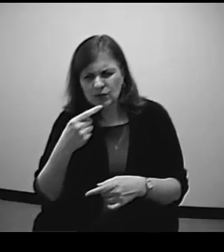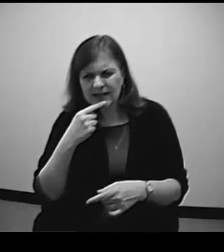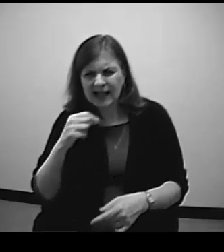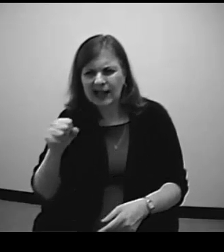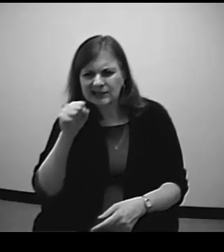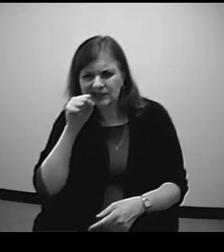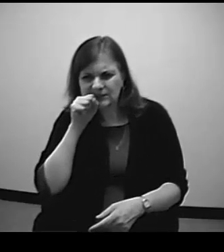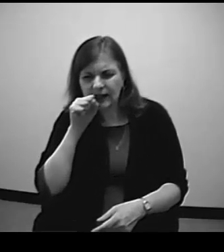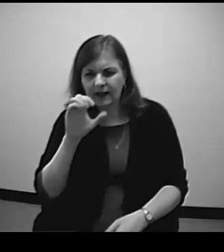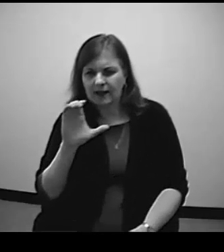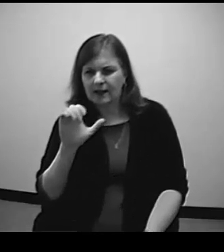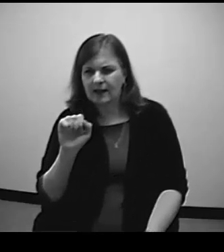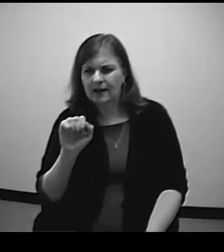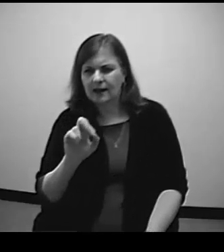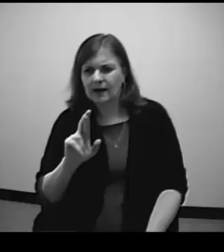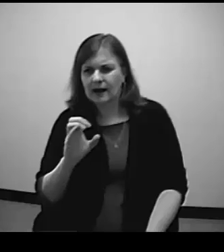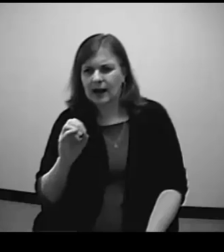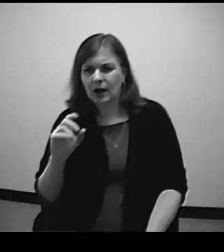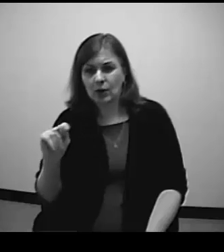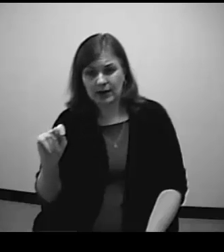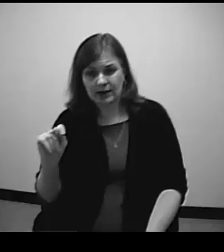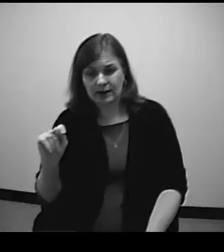did you say carrot?